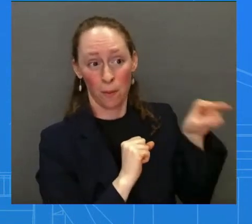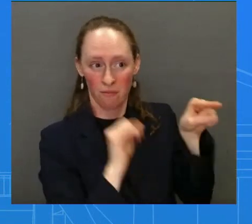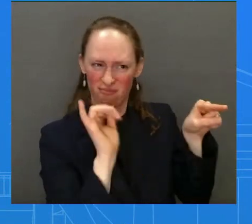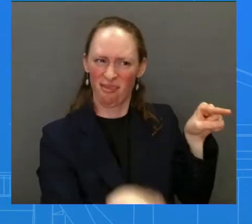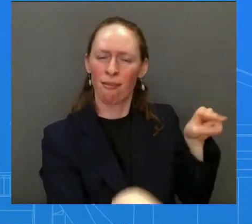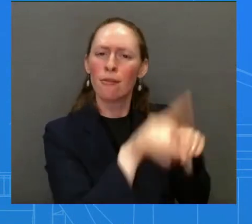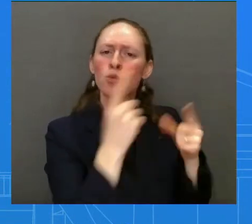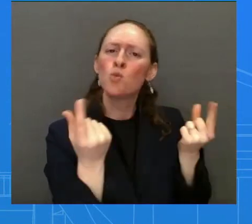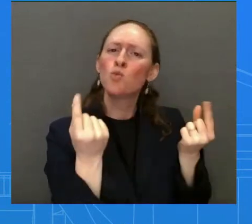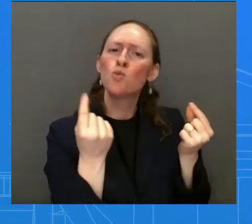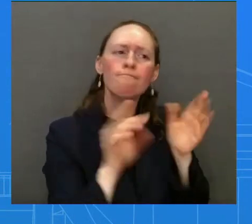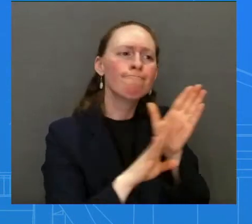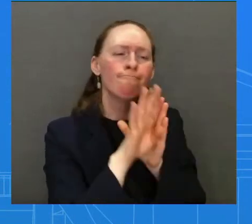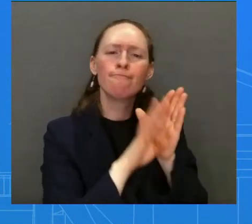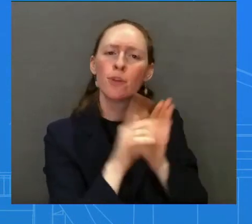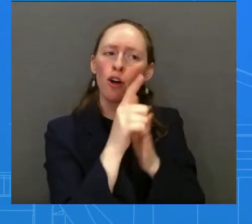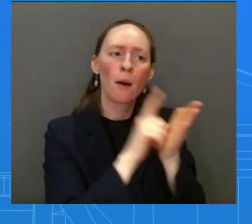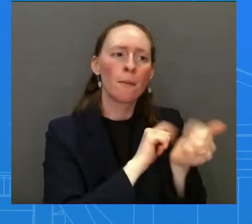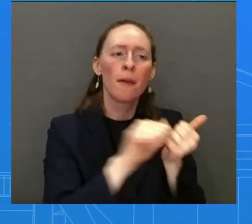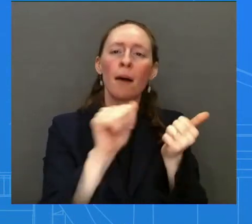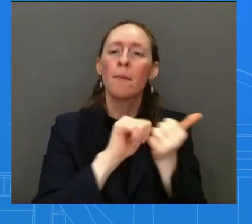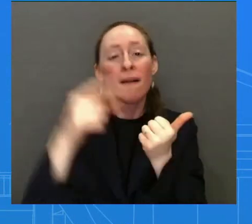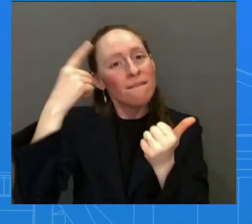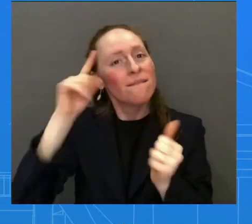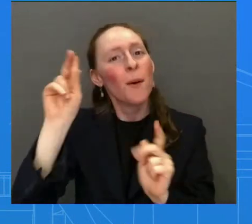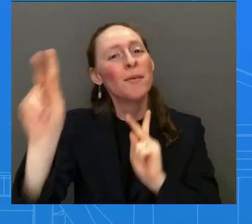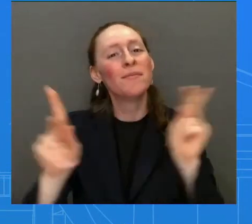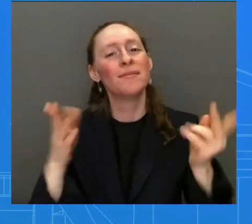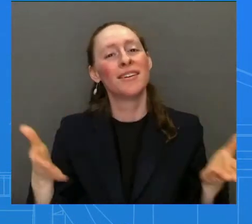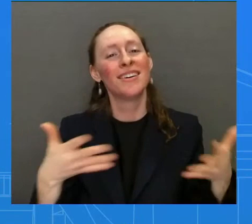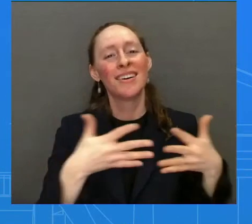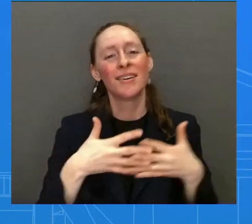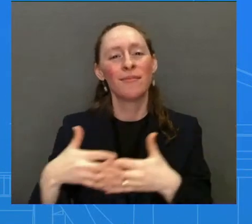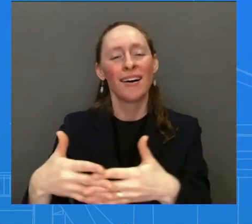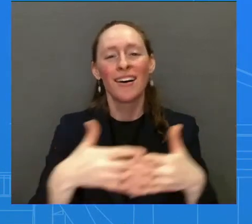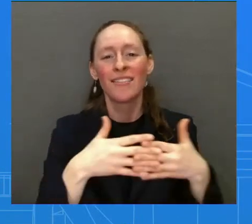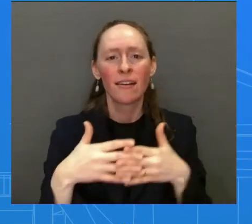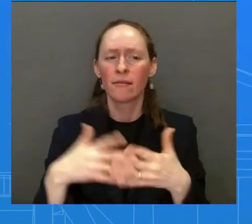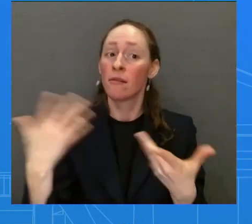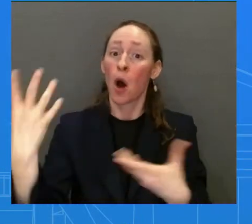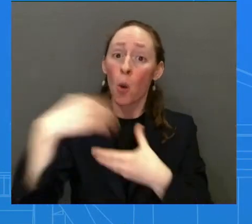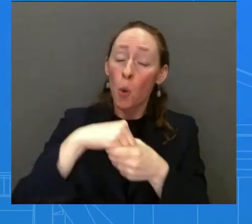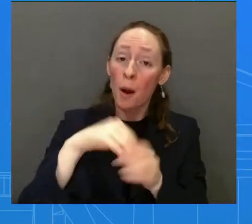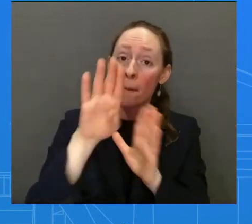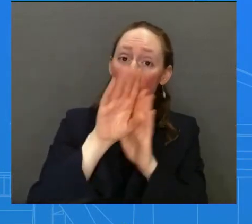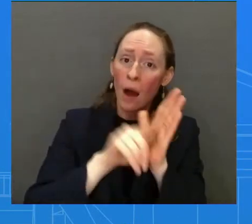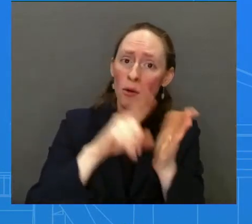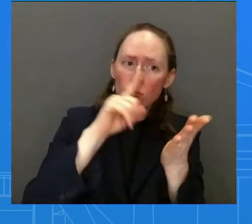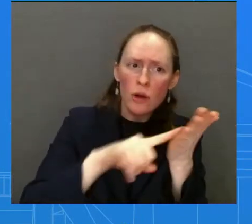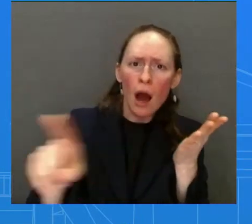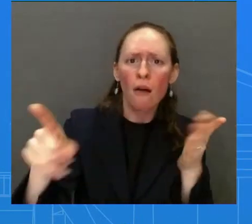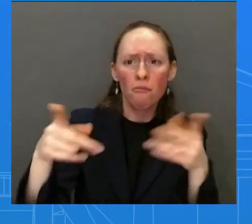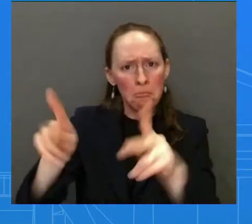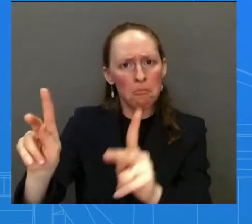on all gun sales, banning assault weapons and high-capacity magazines, eliminating immunity for gun manufacturings who --